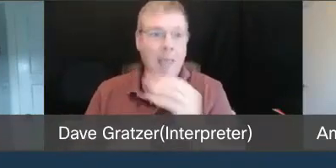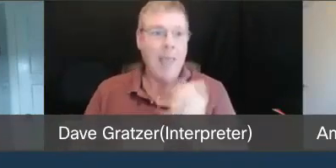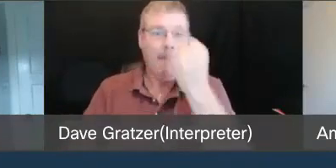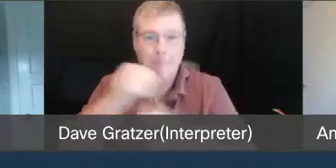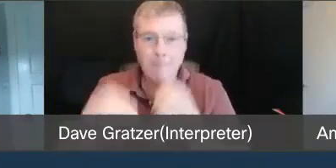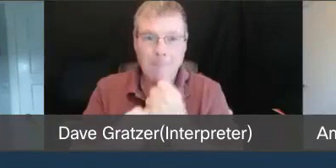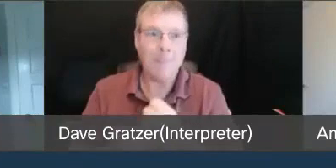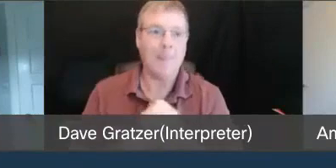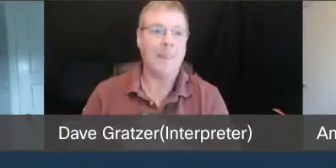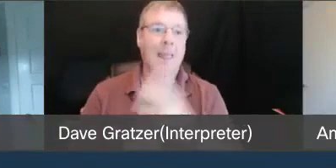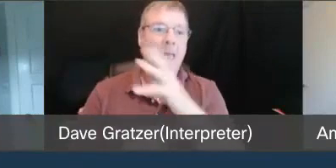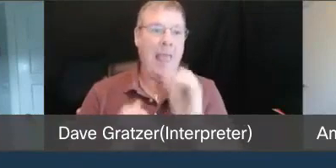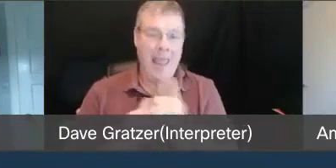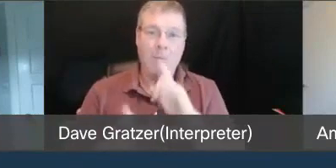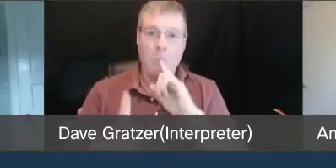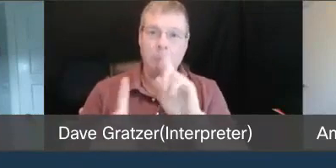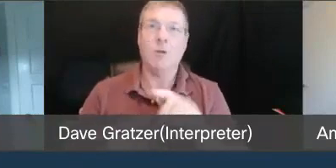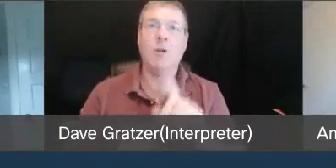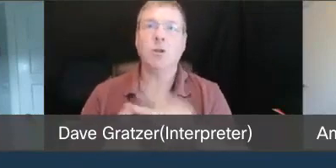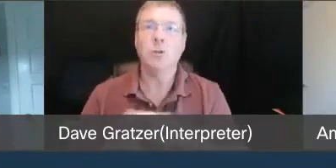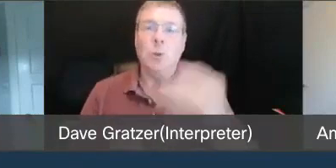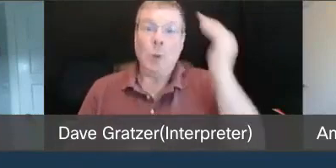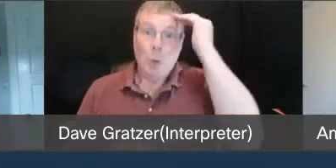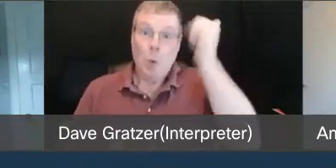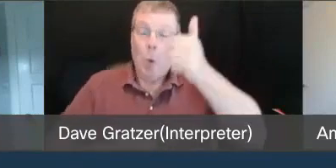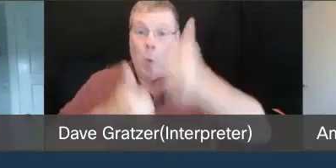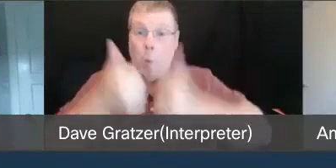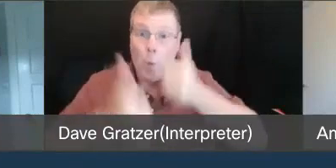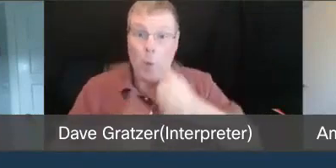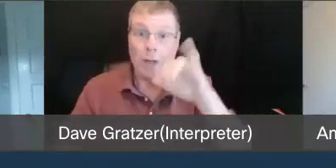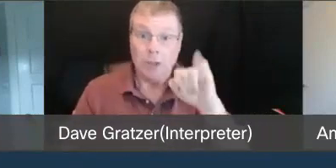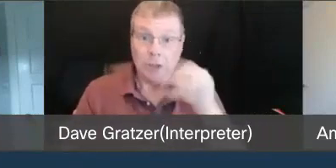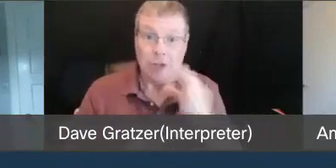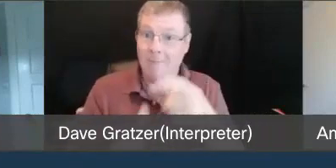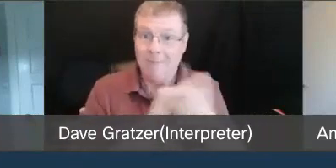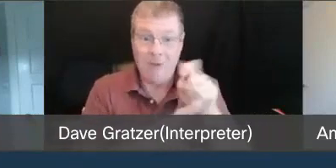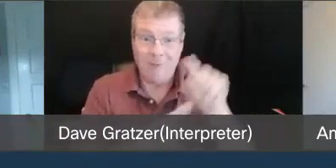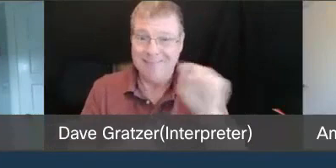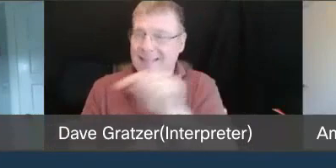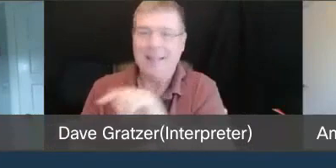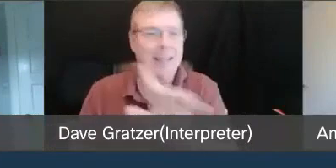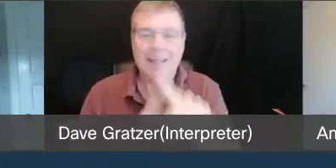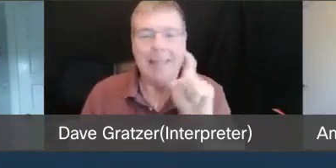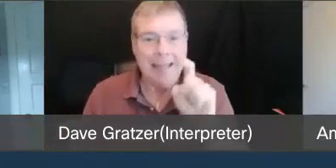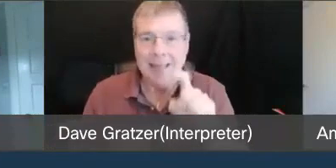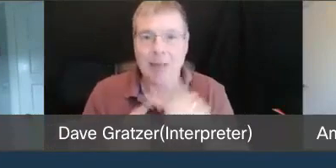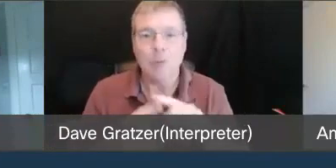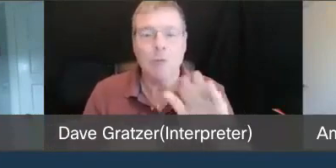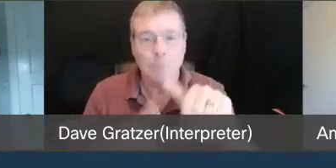It's important to know which jobs the applicant held, but again, you need to go back and provide the contact.